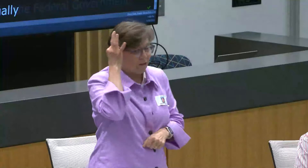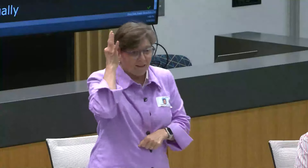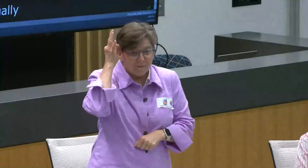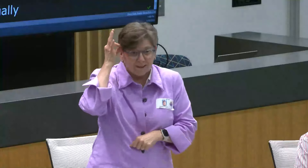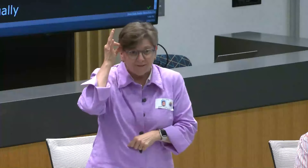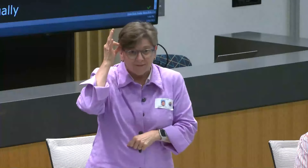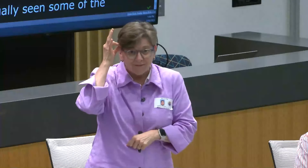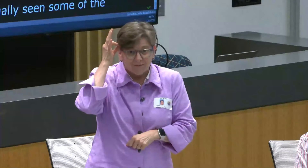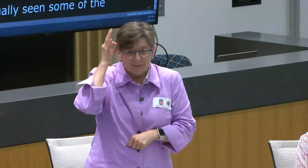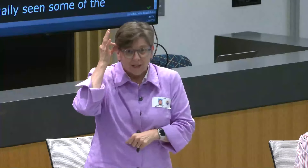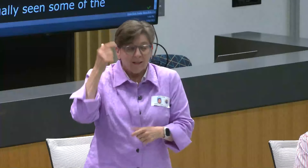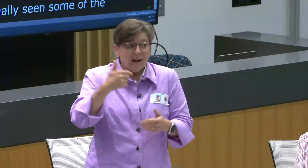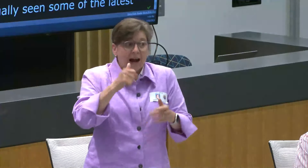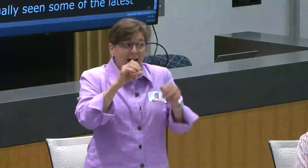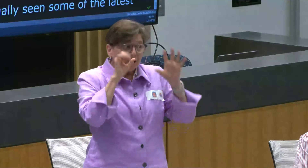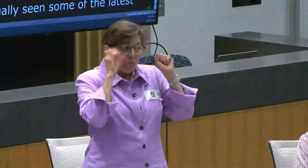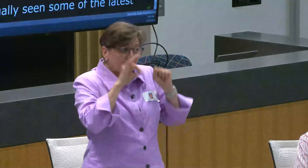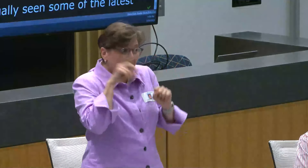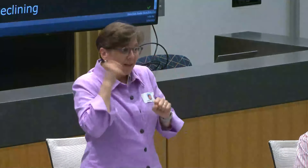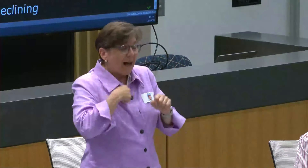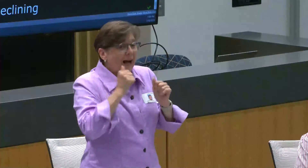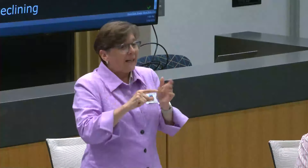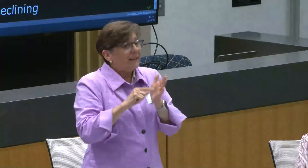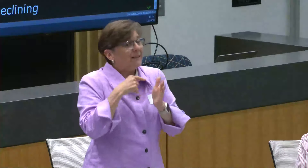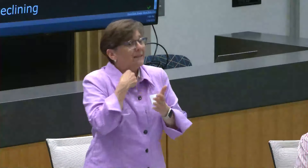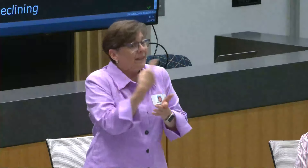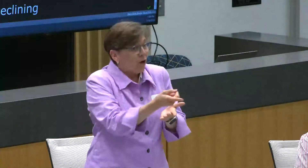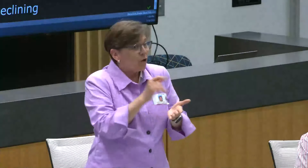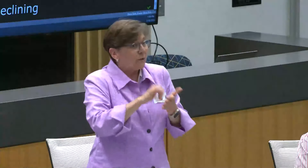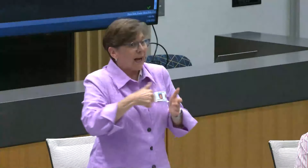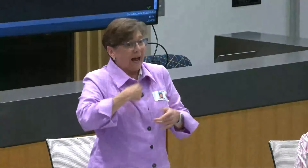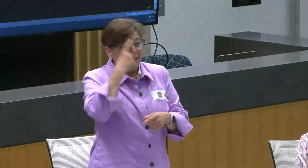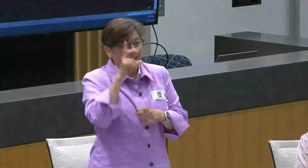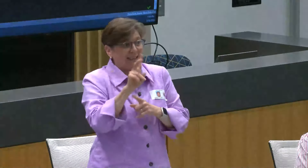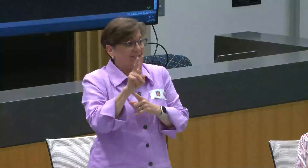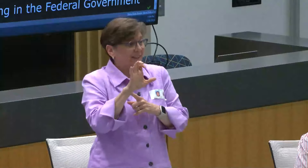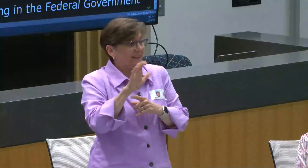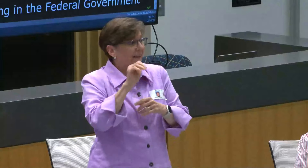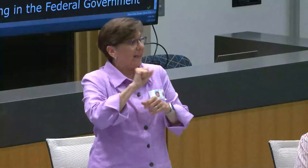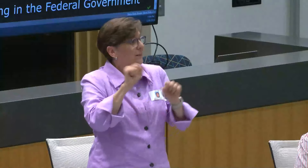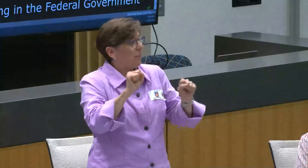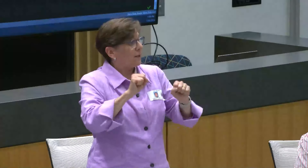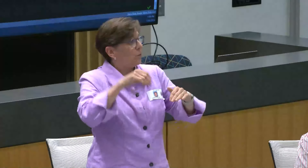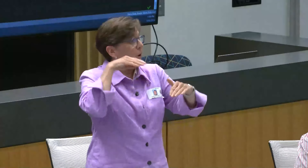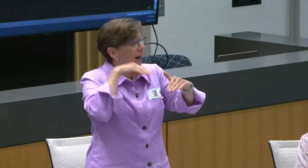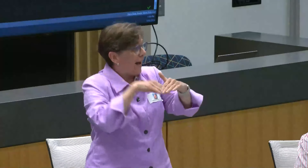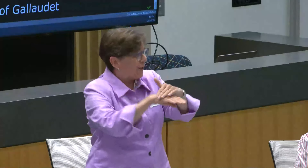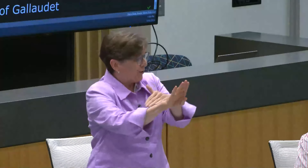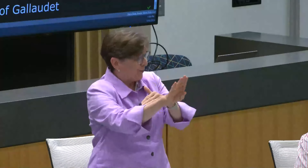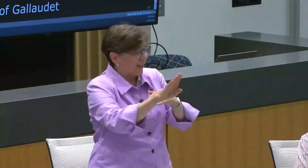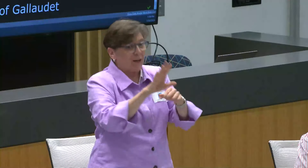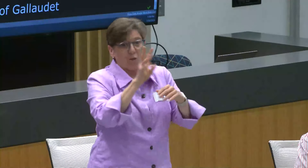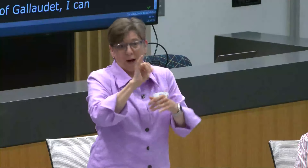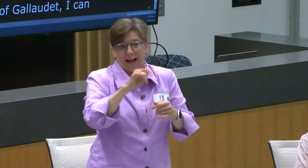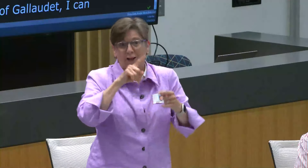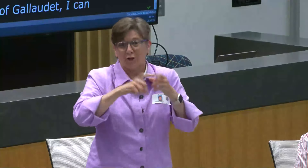ARE WORKING FOR THE FEDERAL GOVERNMENT. WE HAVE ACTUALLY SEEN SOME